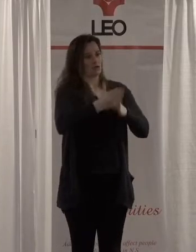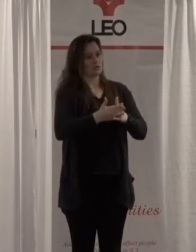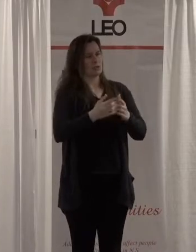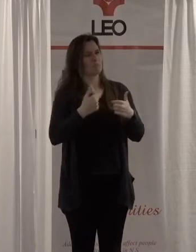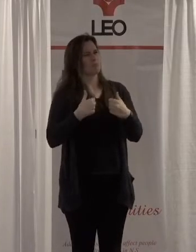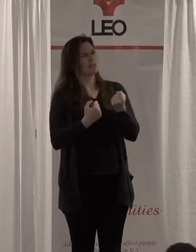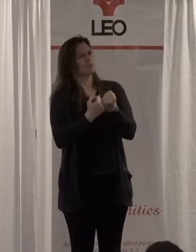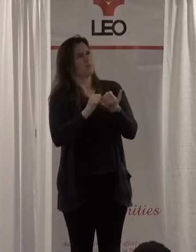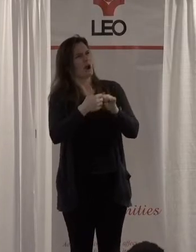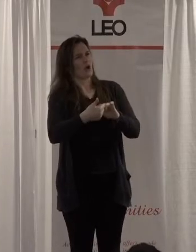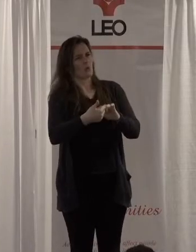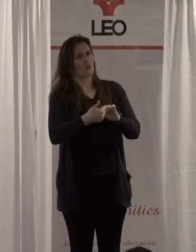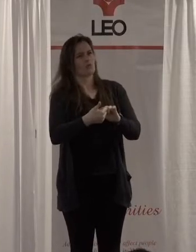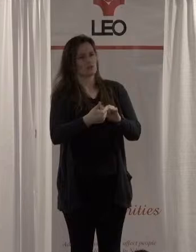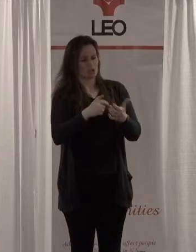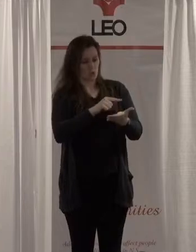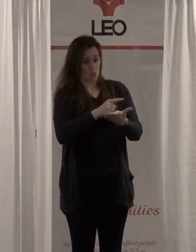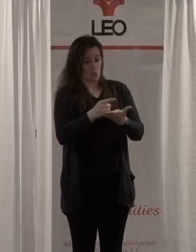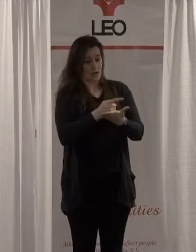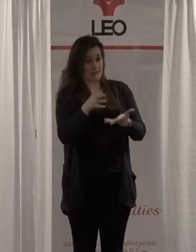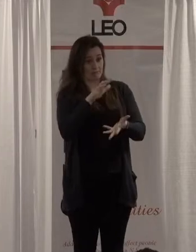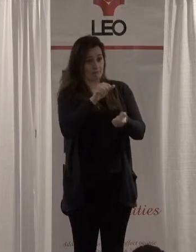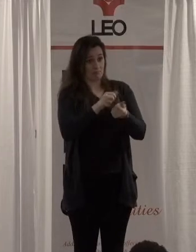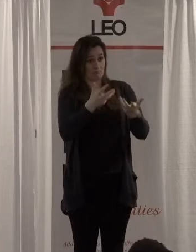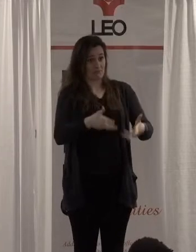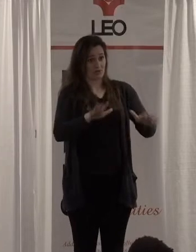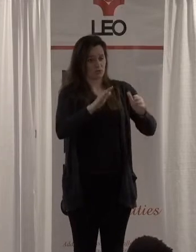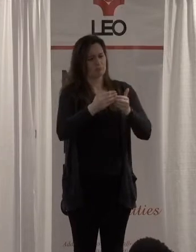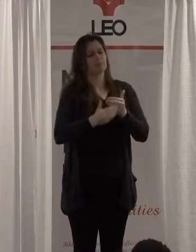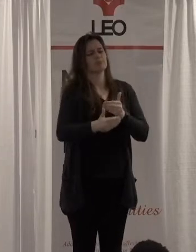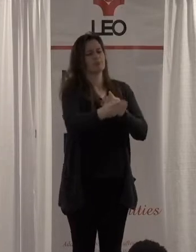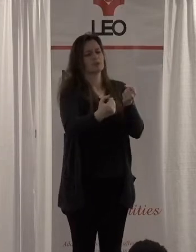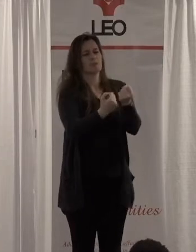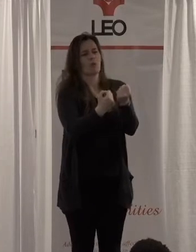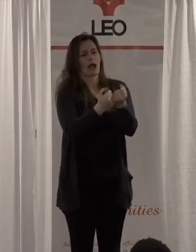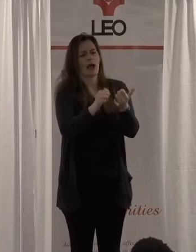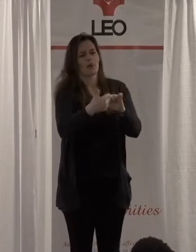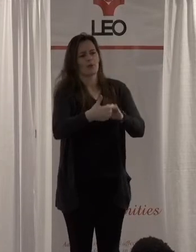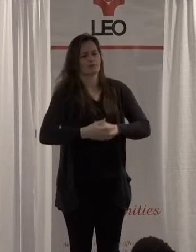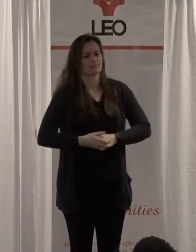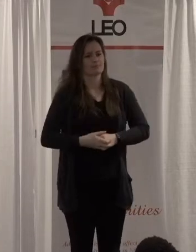AFTER ACCESS AWARENESS WEEK HAS CONCLUDED. I AND MY TEAM WILL DO THE SAME.